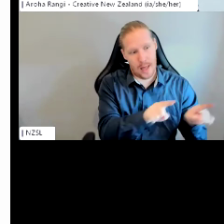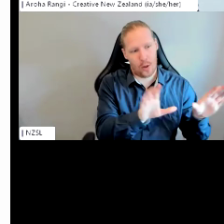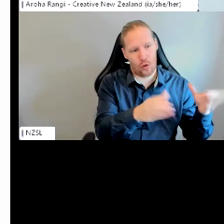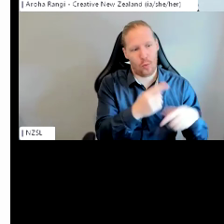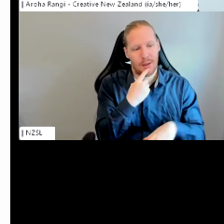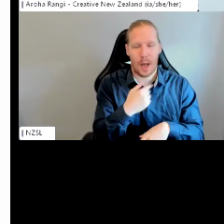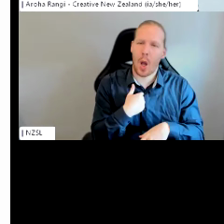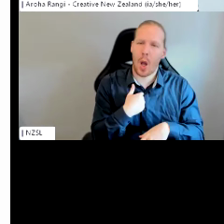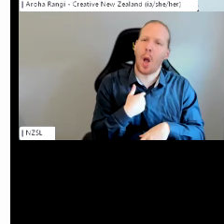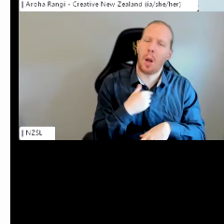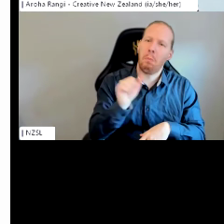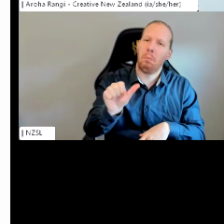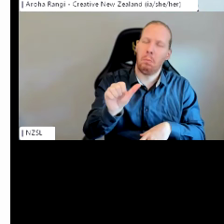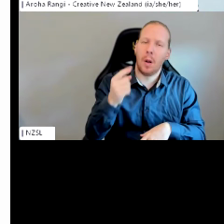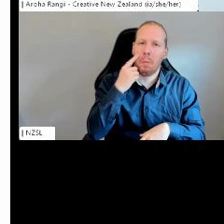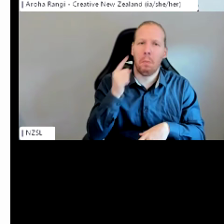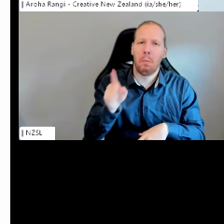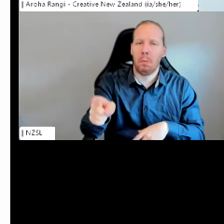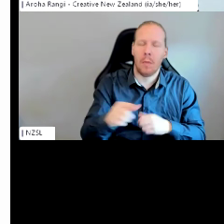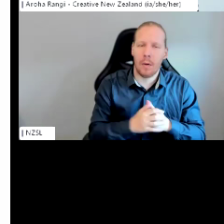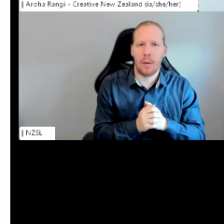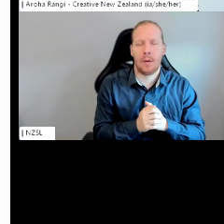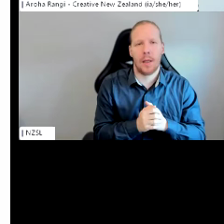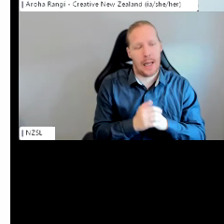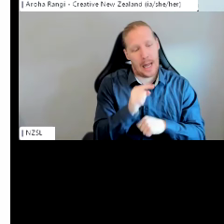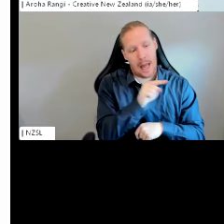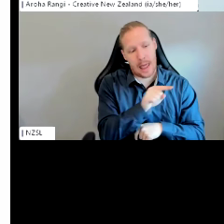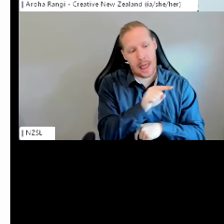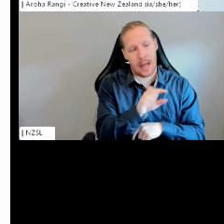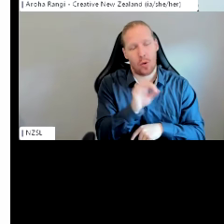people are not saying I'm not going to go at all. They're just saying I might might go to